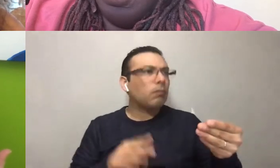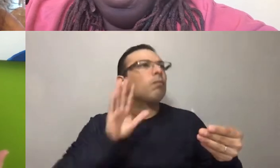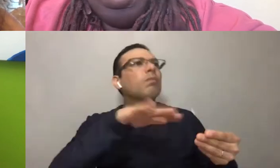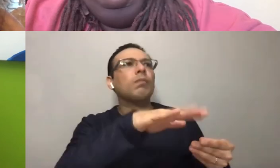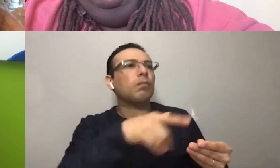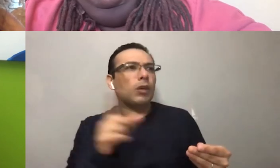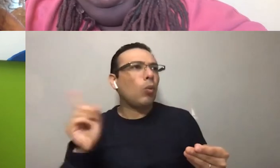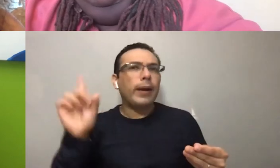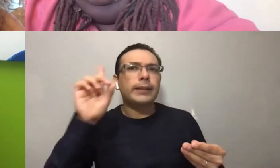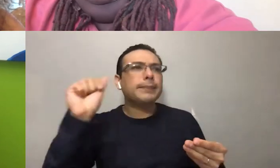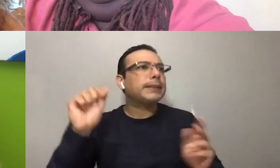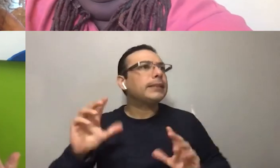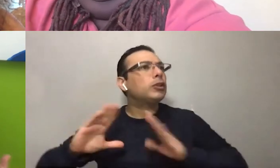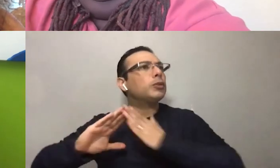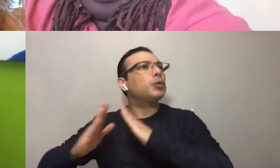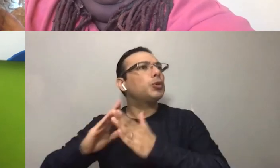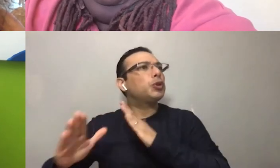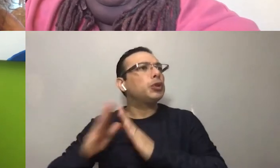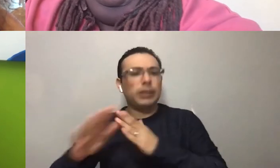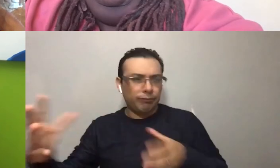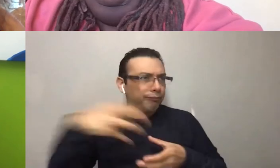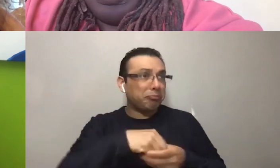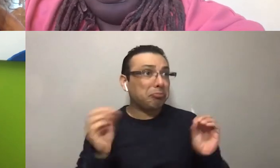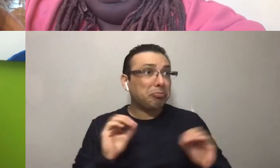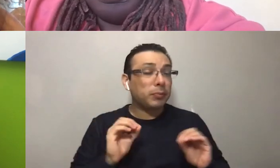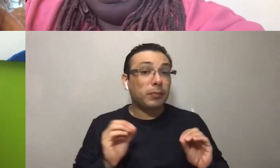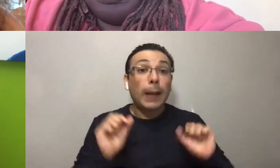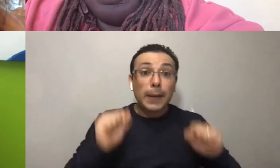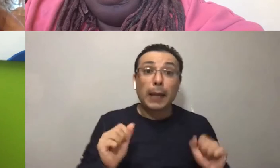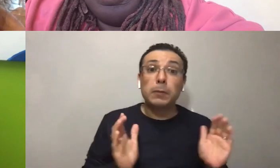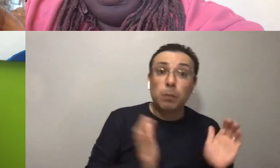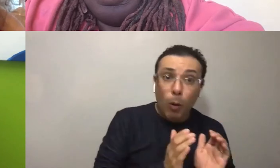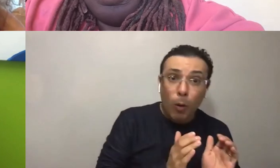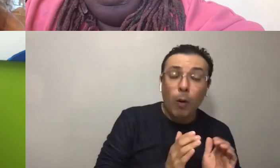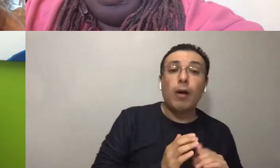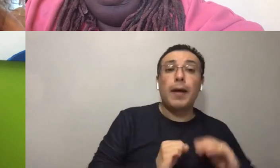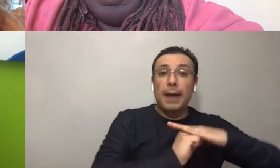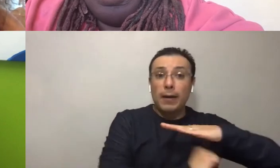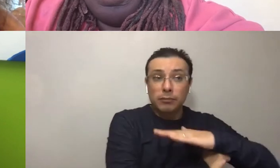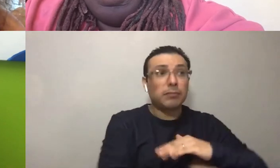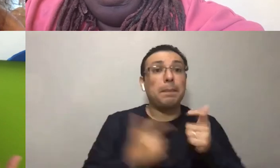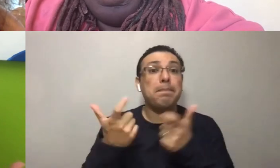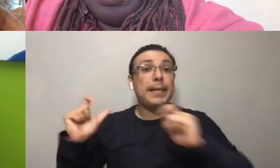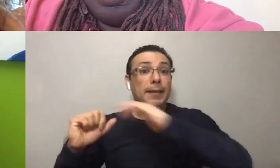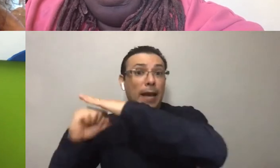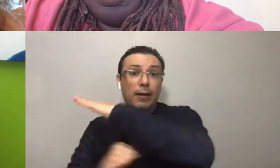And I think that’s possible for big and small foundations and whatever they’re funding. I think that those are pretty universal things that we could be doing,